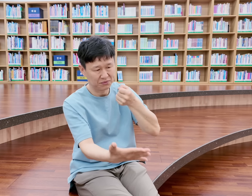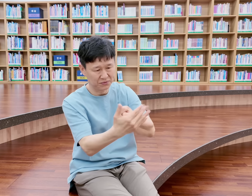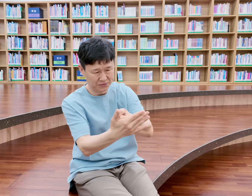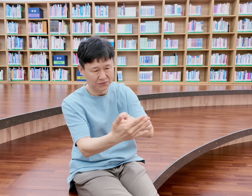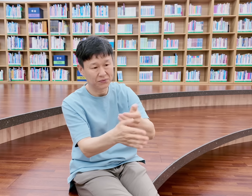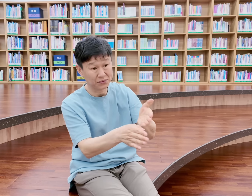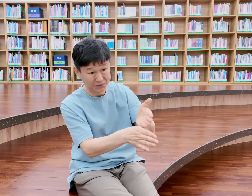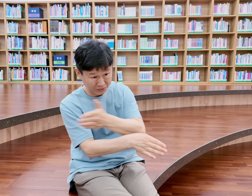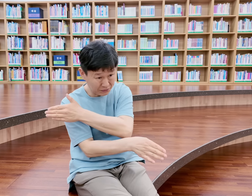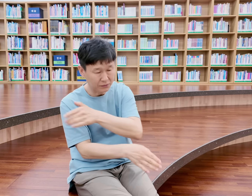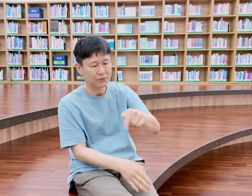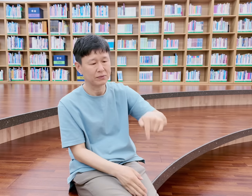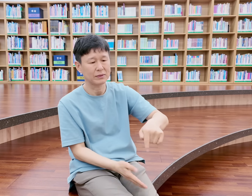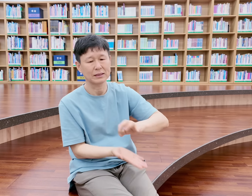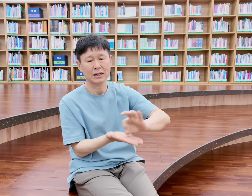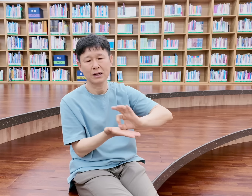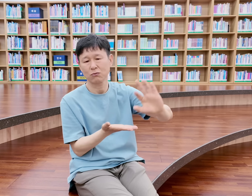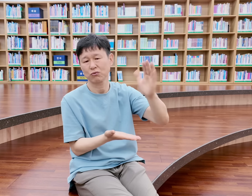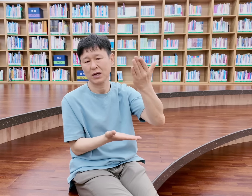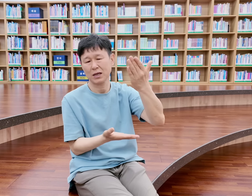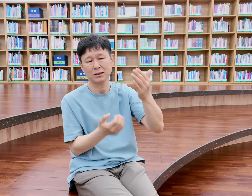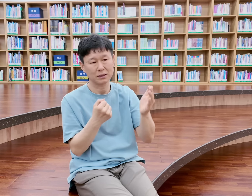Thanks to this, deaf people can use it freely, and